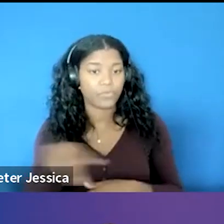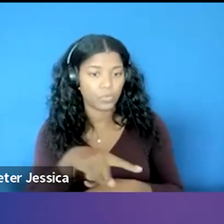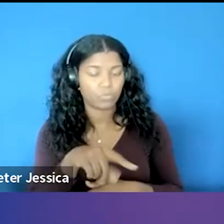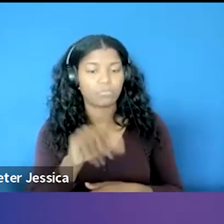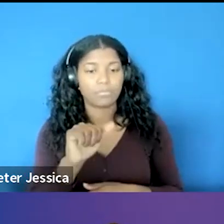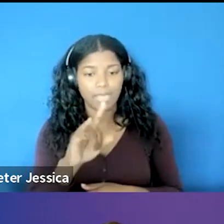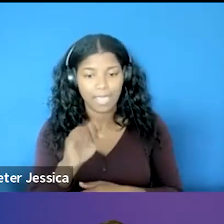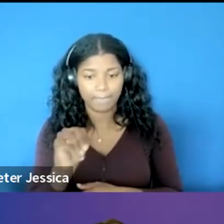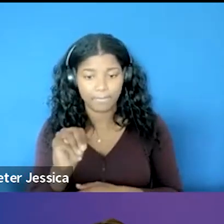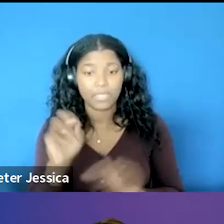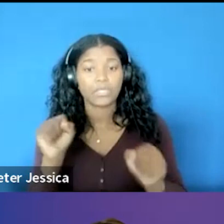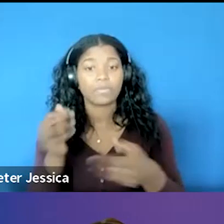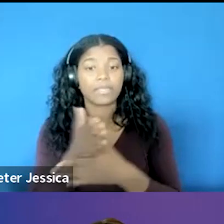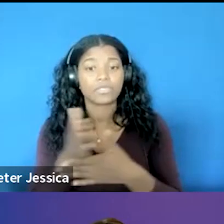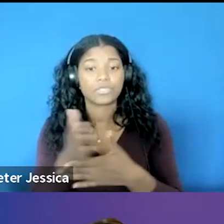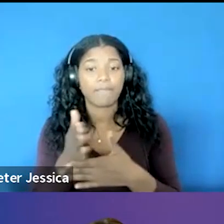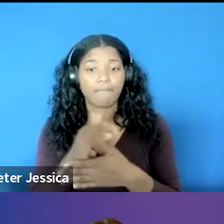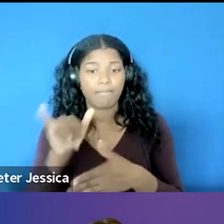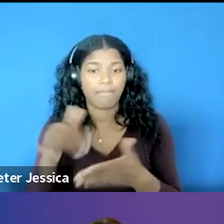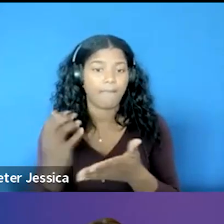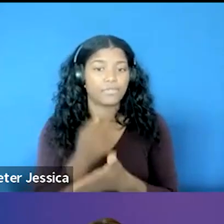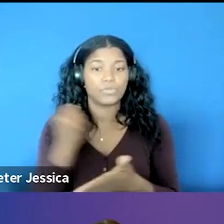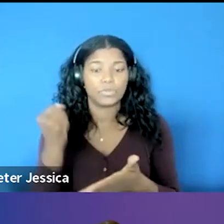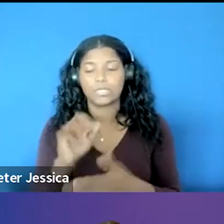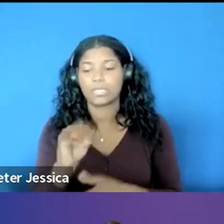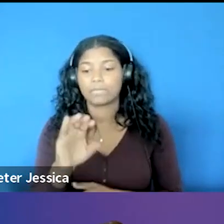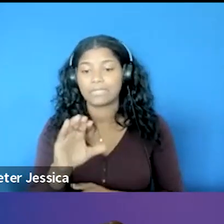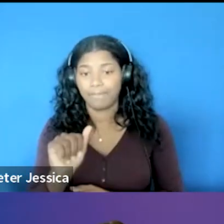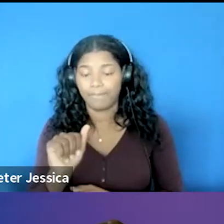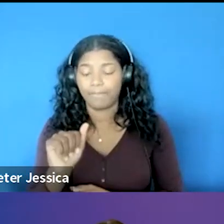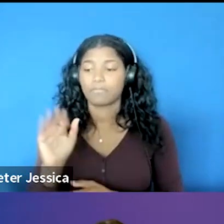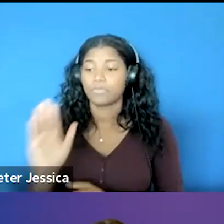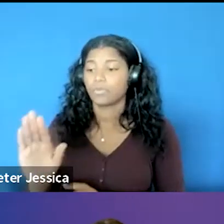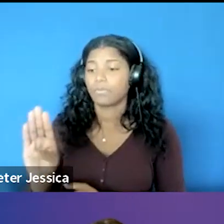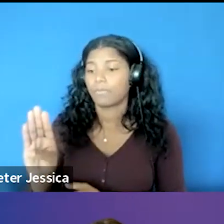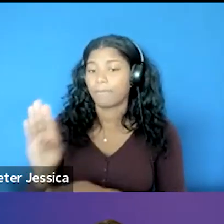To share that opportunity, the MCA with not just your biologist at your institution,